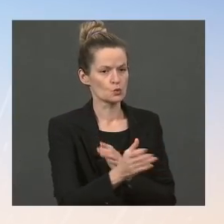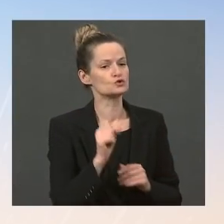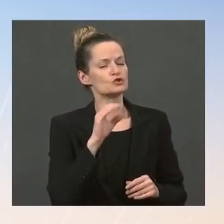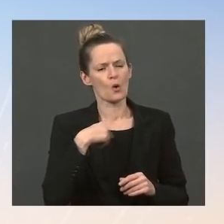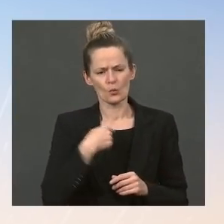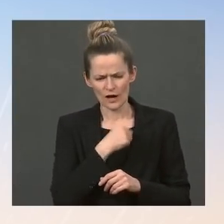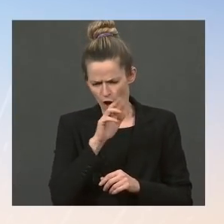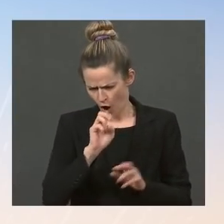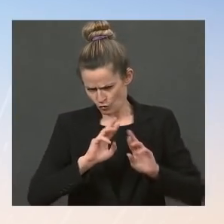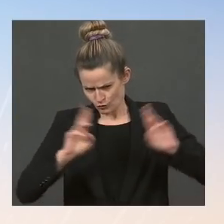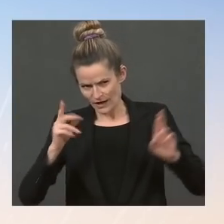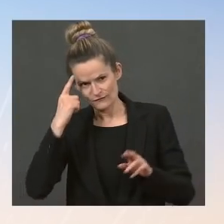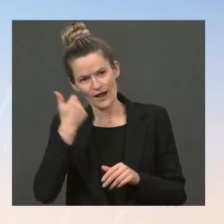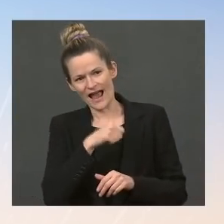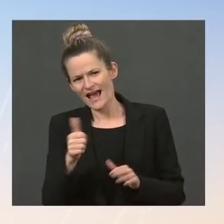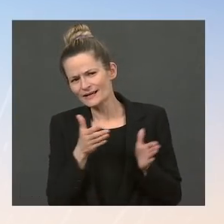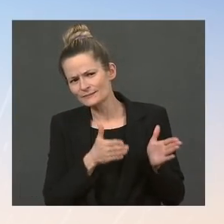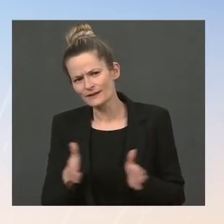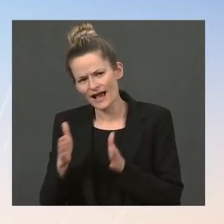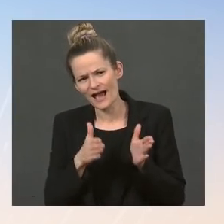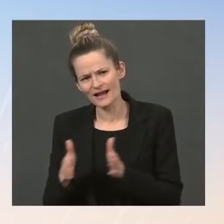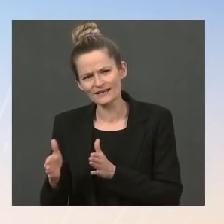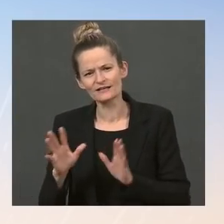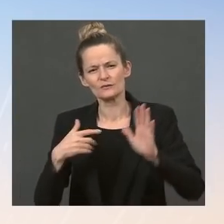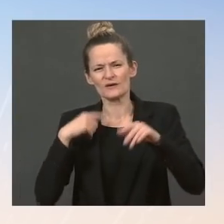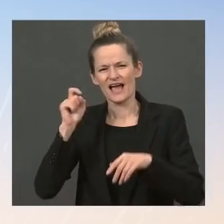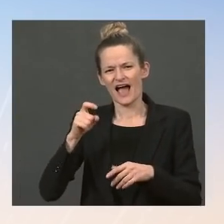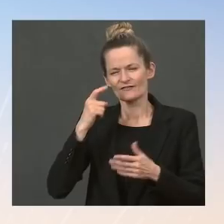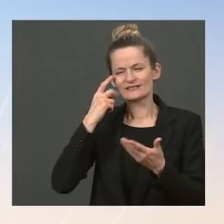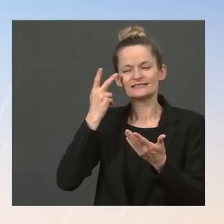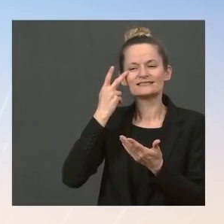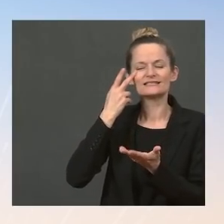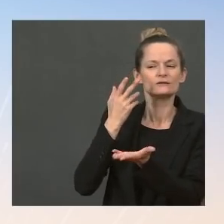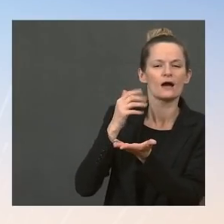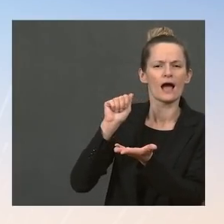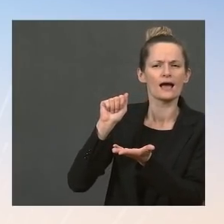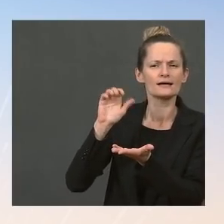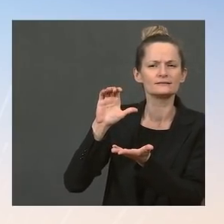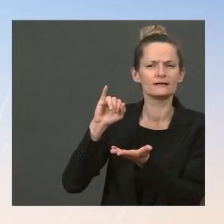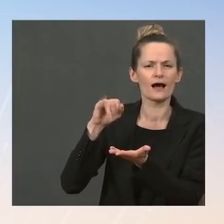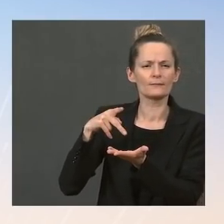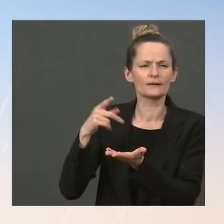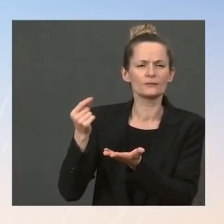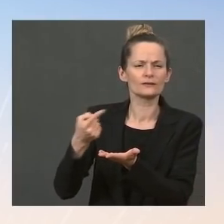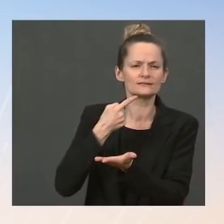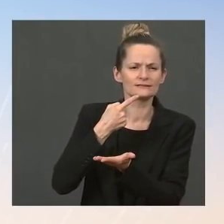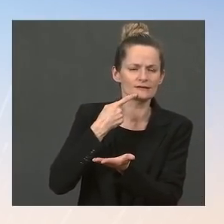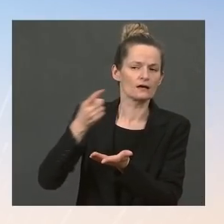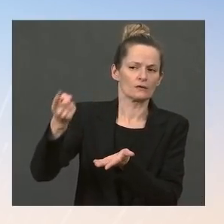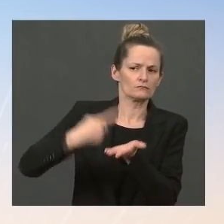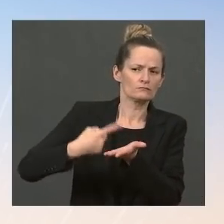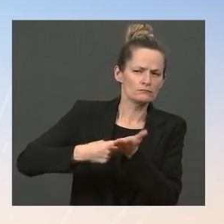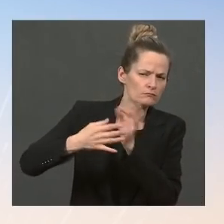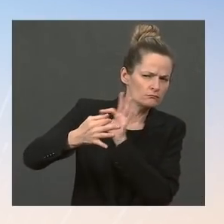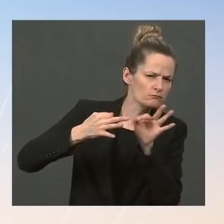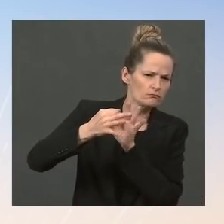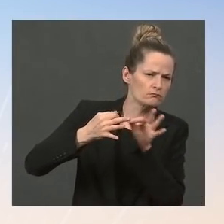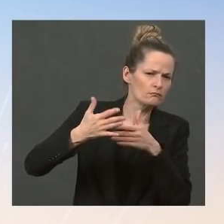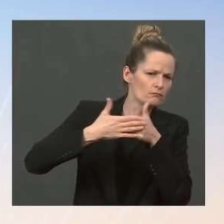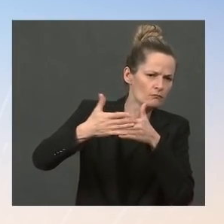We'll see what the ACIP says and then we'll be able to lay out for you where we go and what that means moving forward. I will say we have never felt it to be --